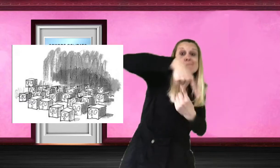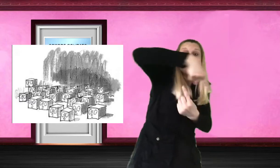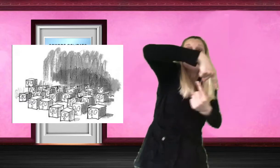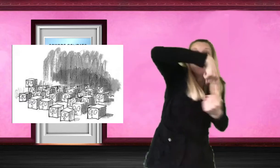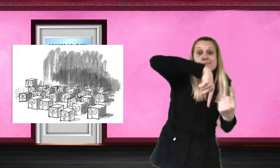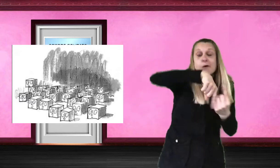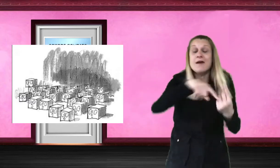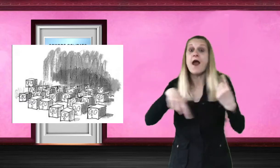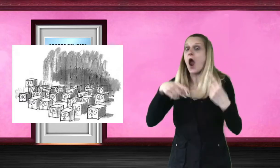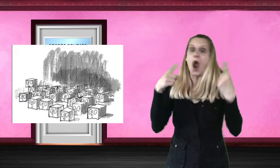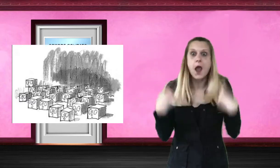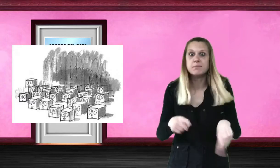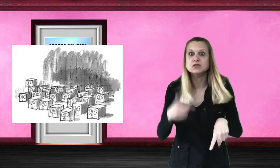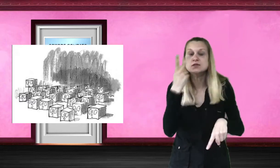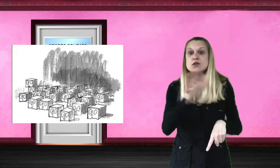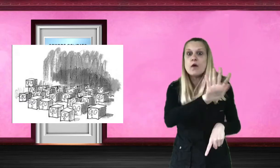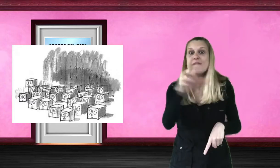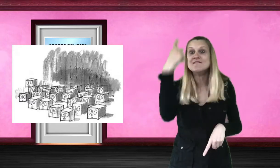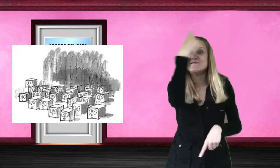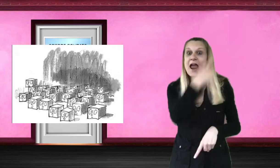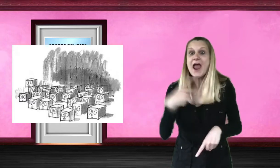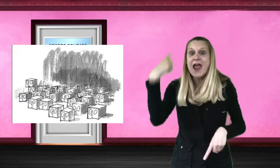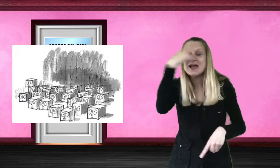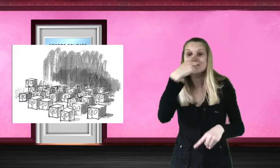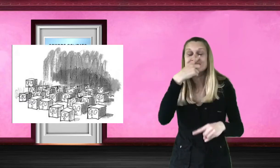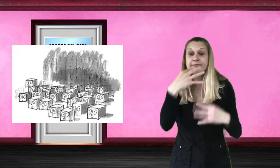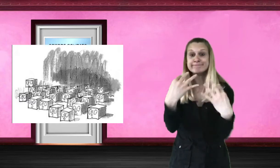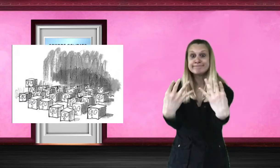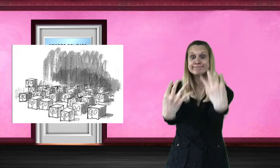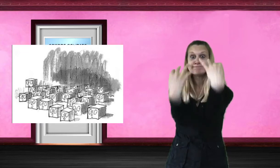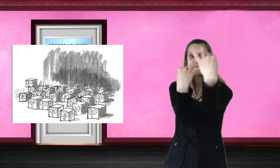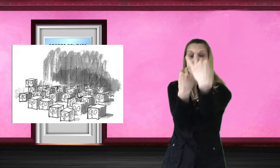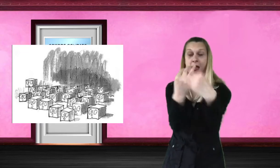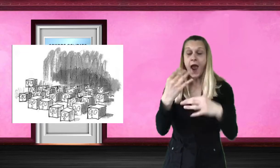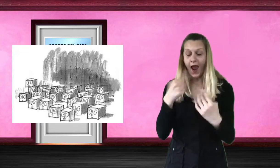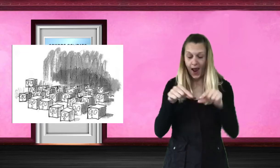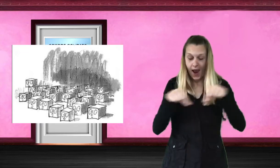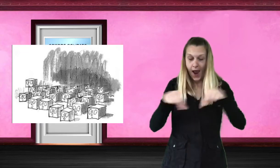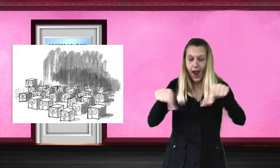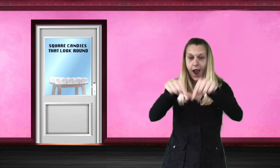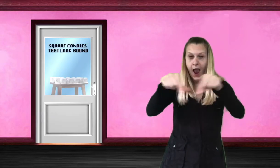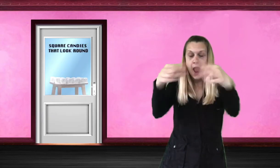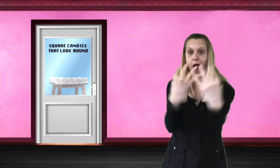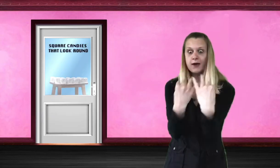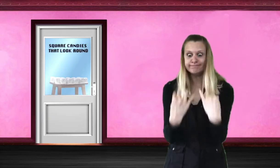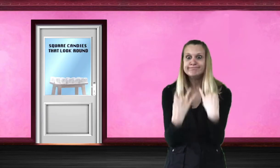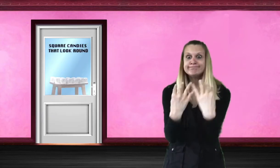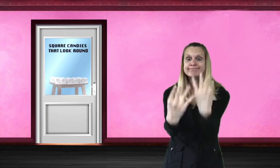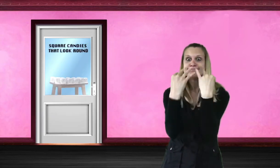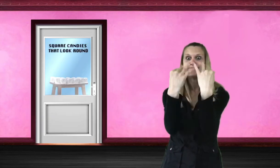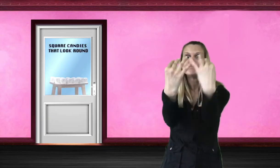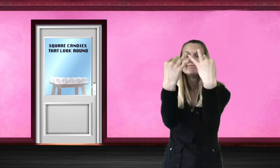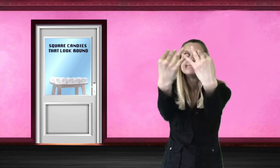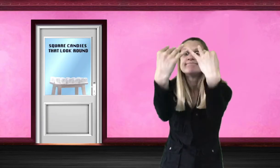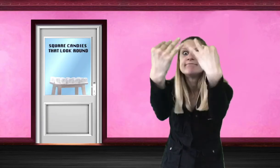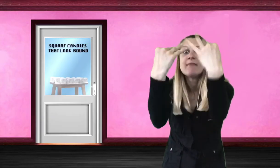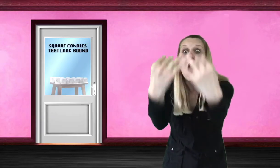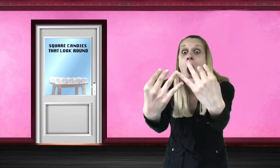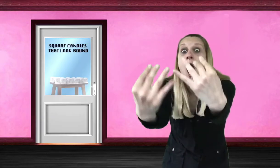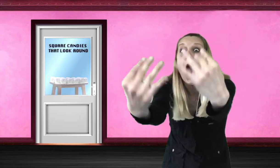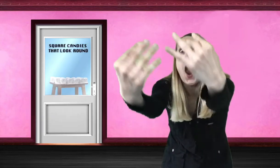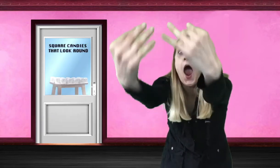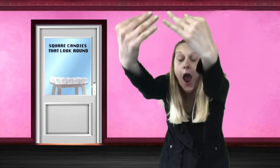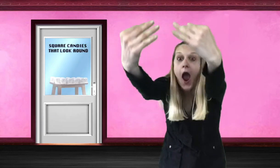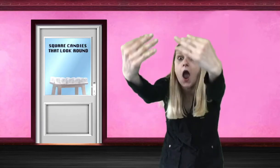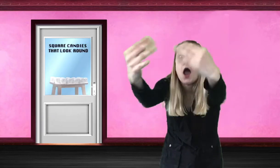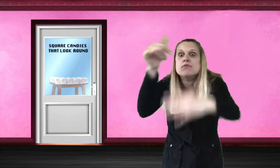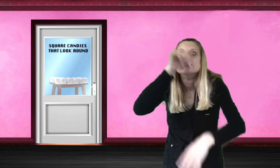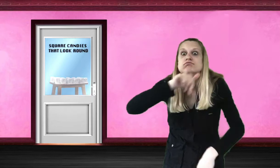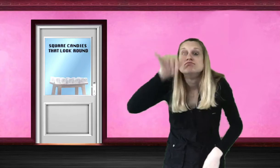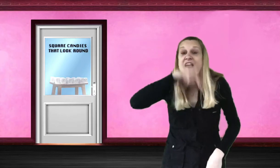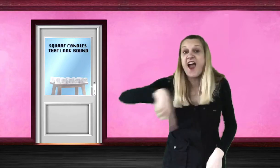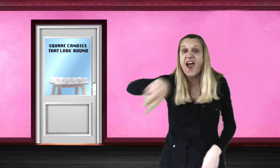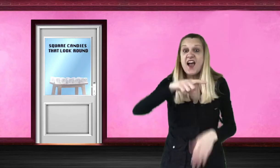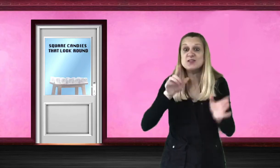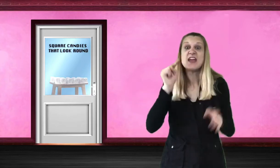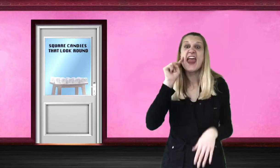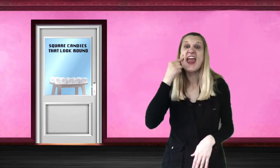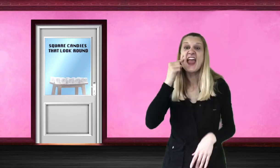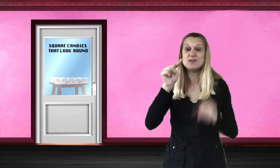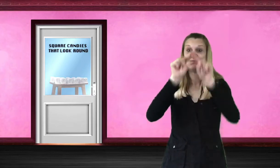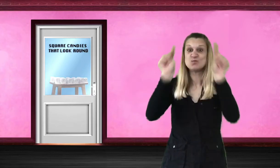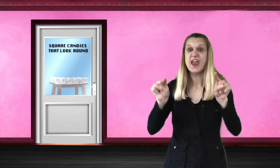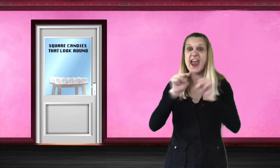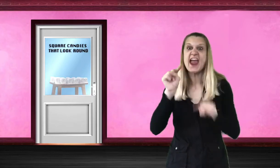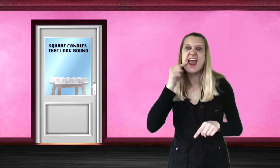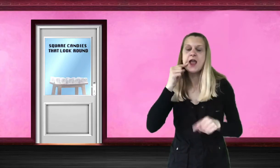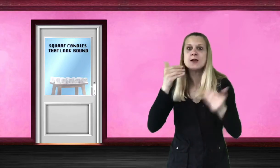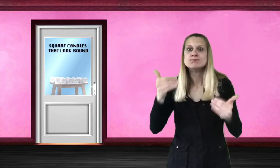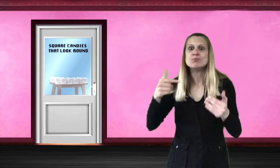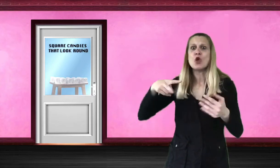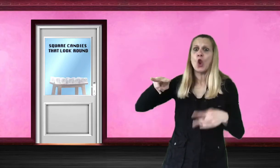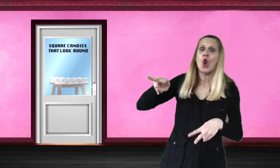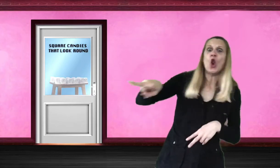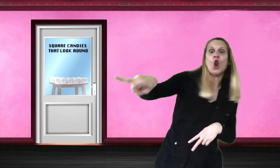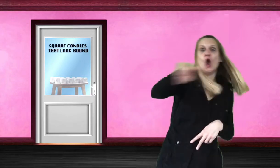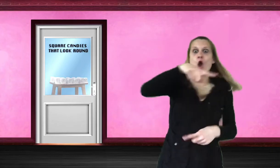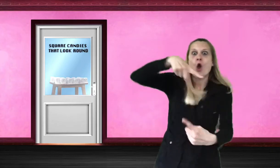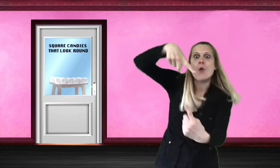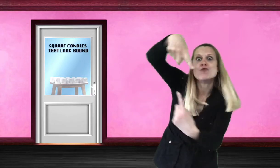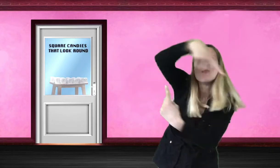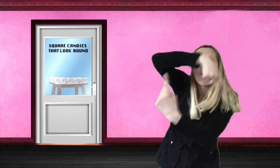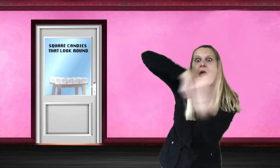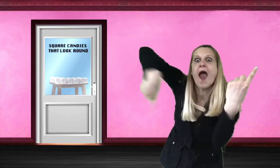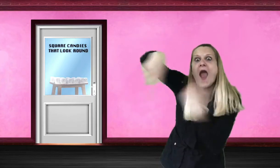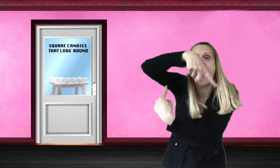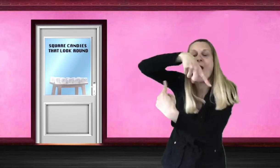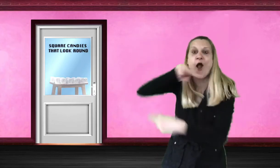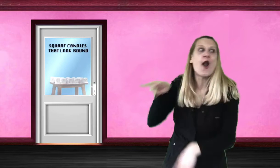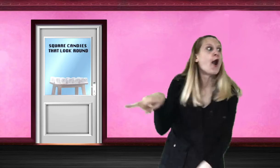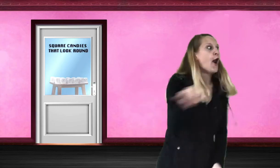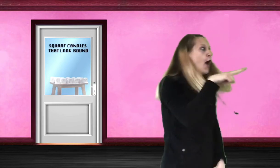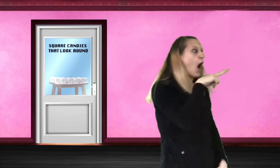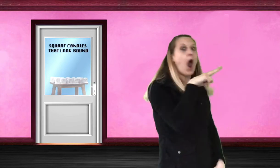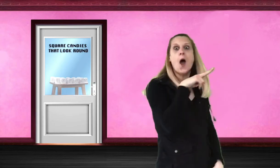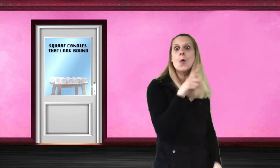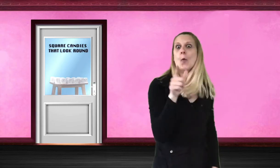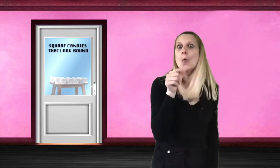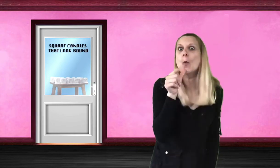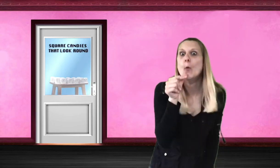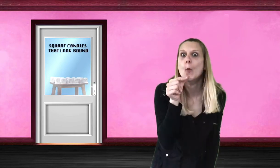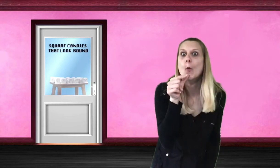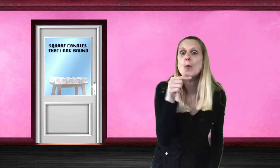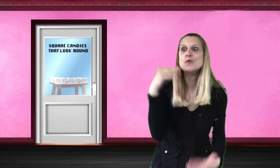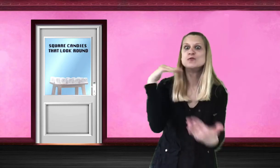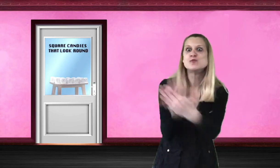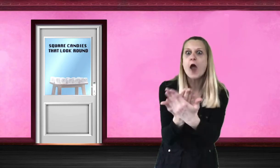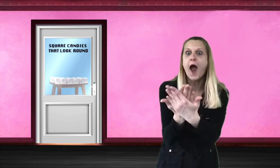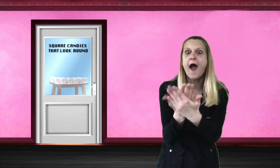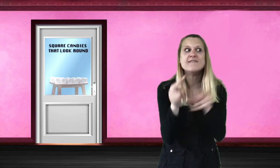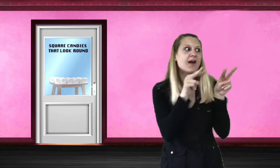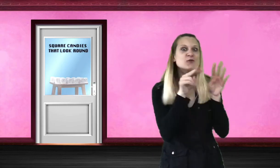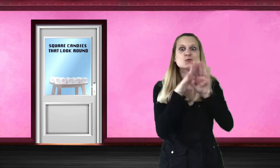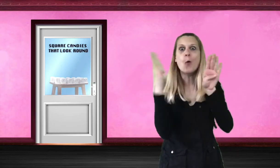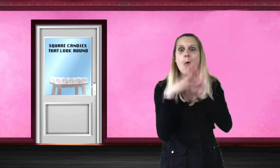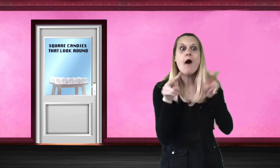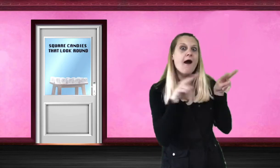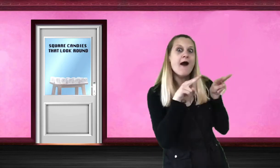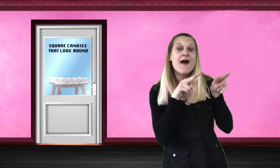The tiny faces actually turned towards the door and stared at Mr. Wonka.